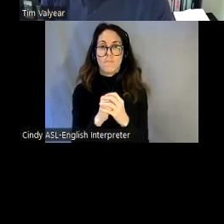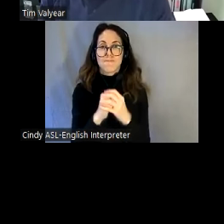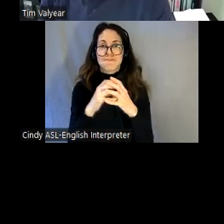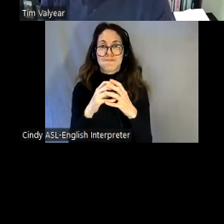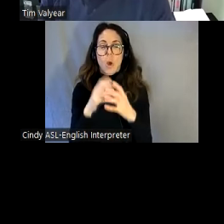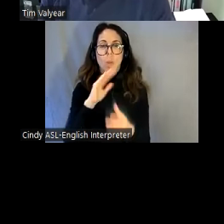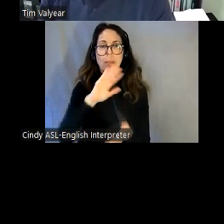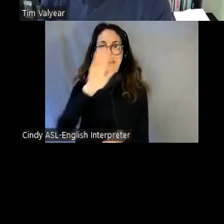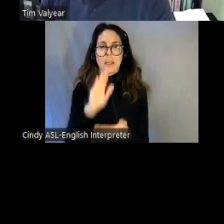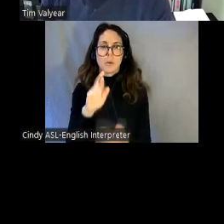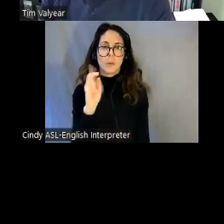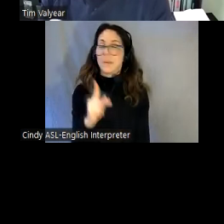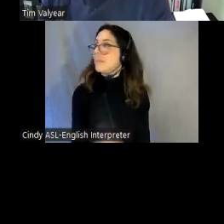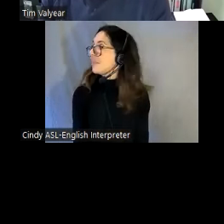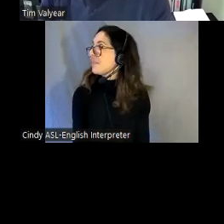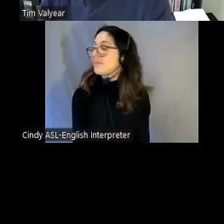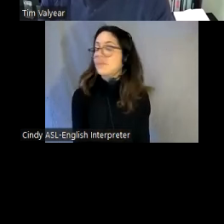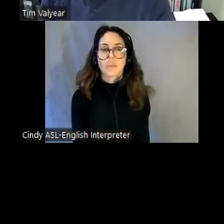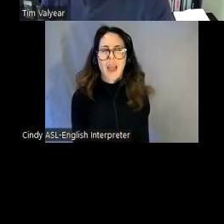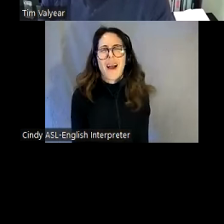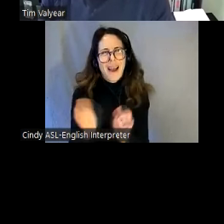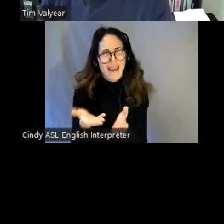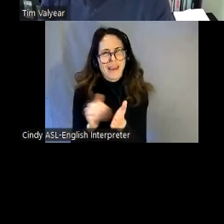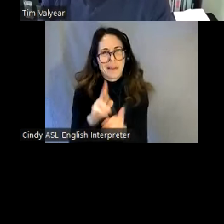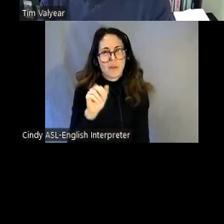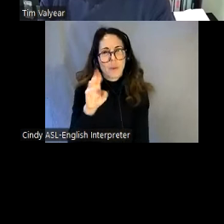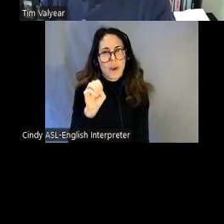time frame. The longer interval does reduce the heart